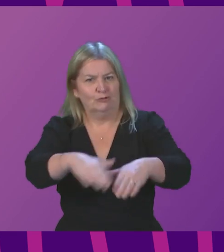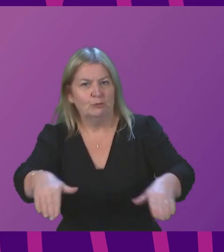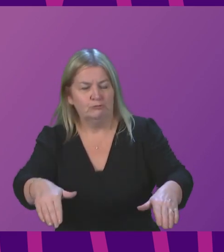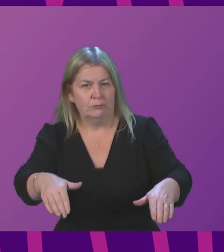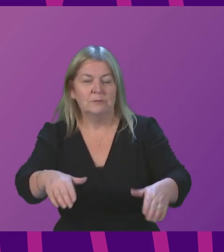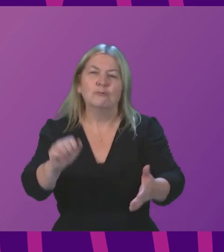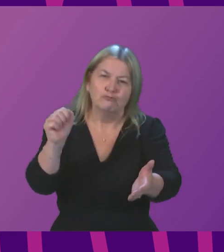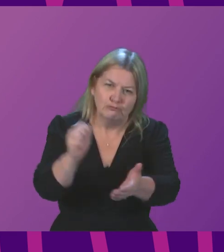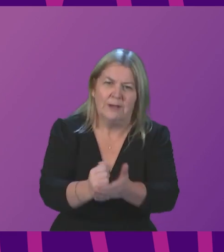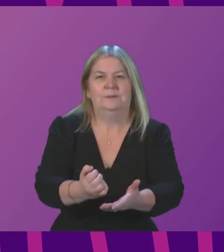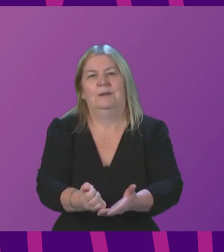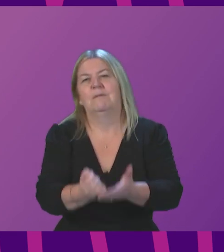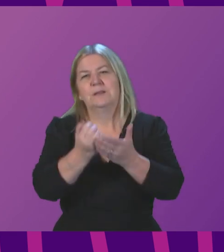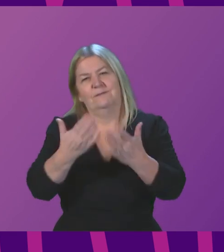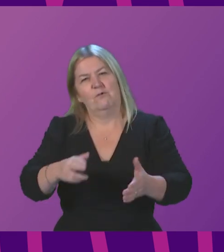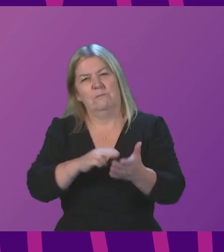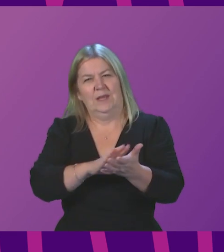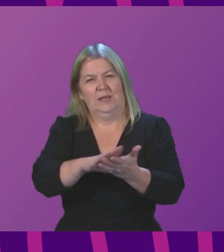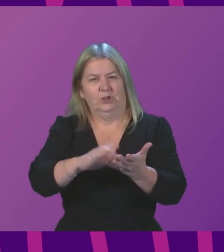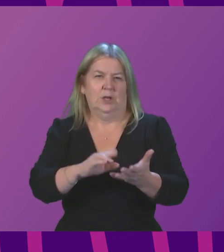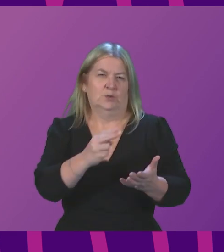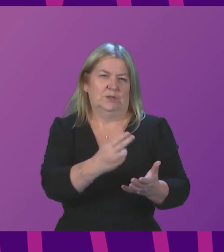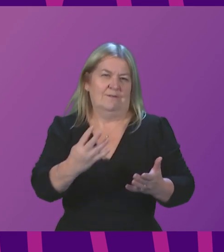in what, I know, are very stressful times for them.